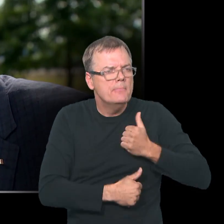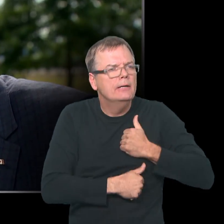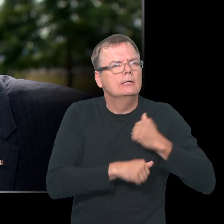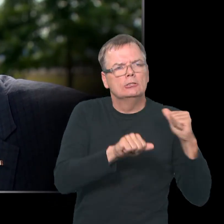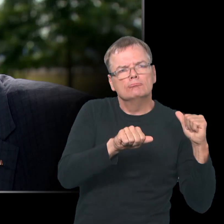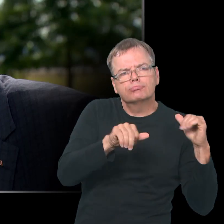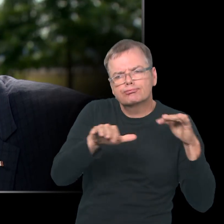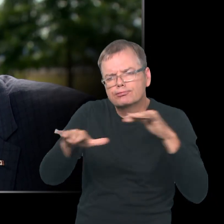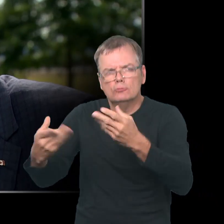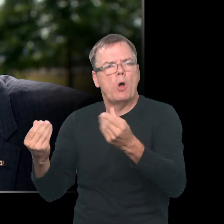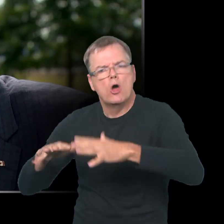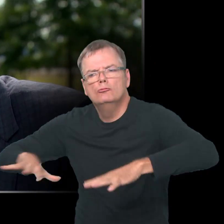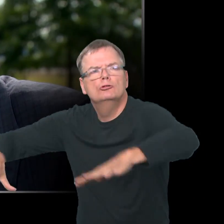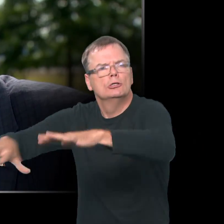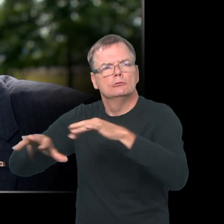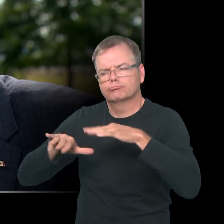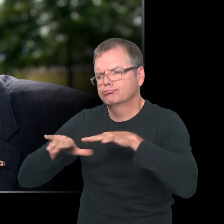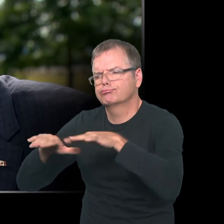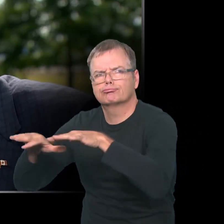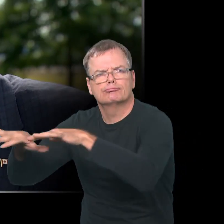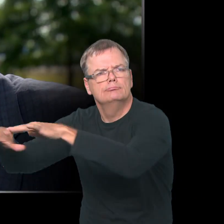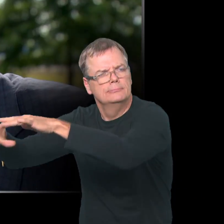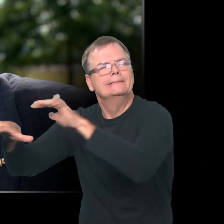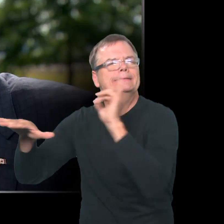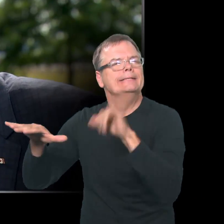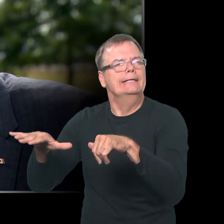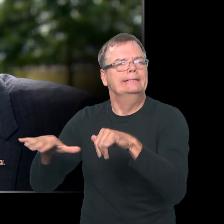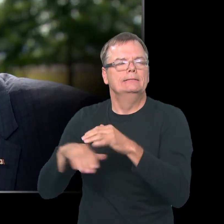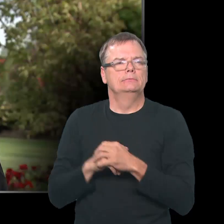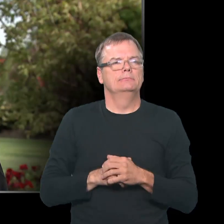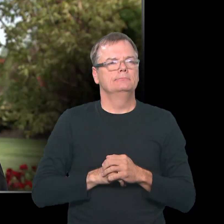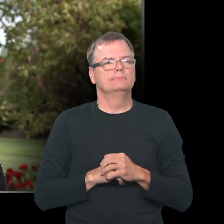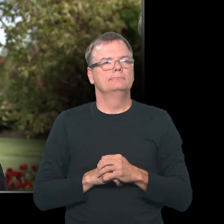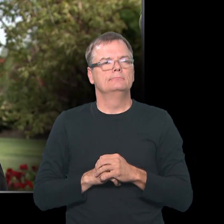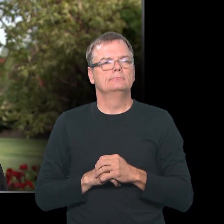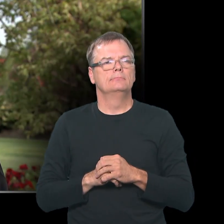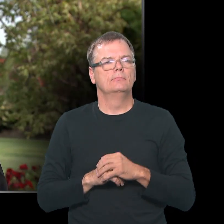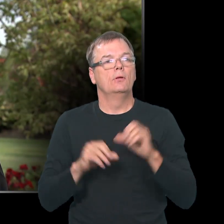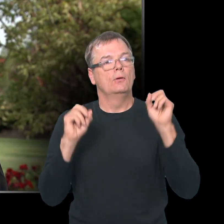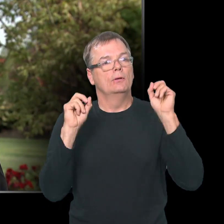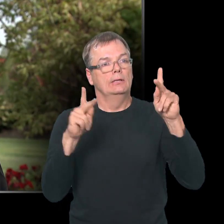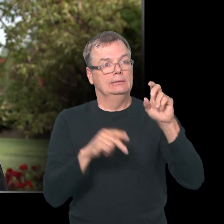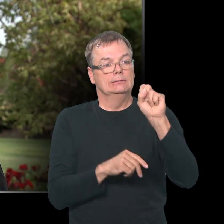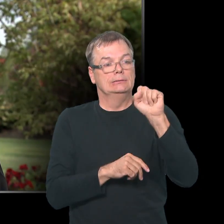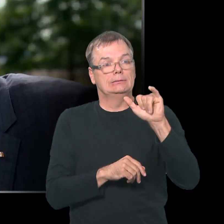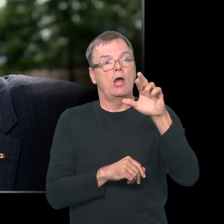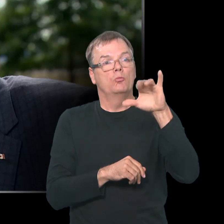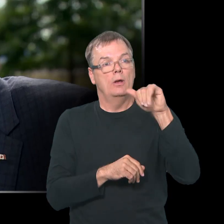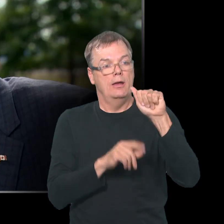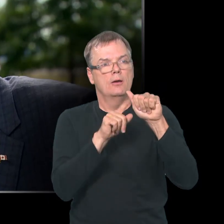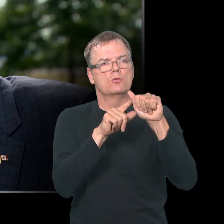there is going to have to be a more effective ground force and I don't think there is any desire or willingness